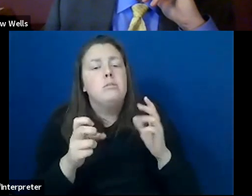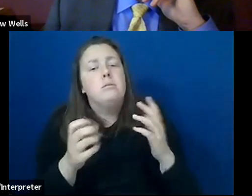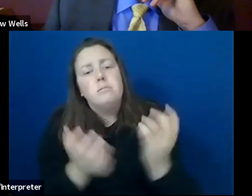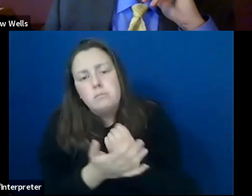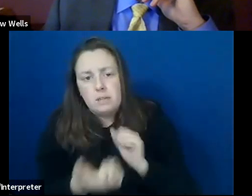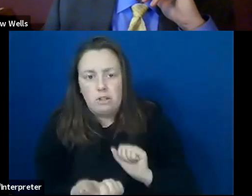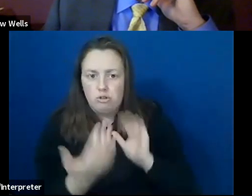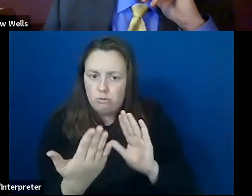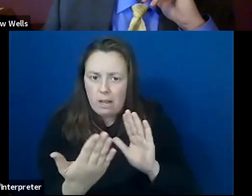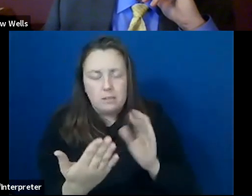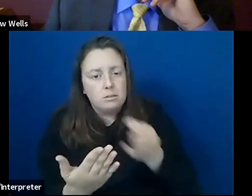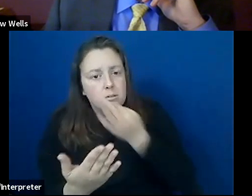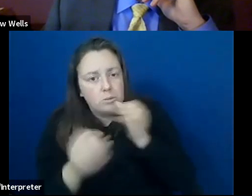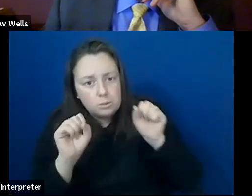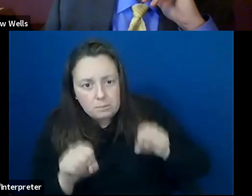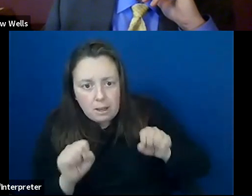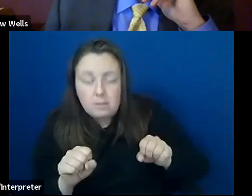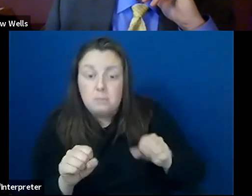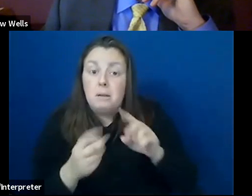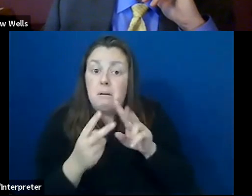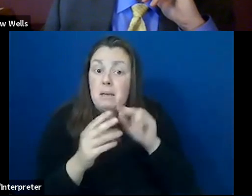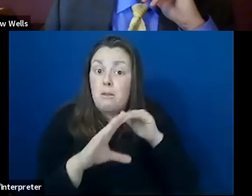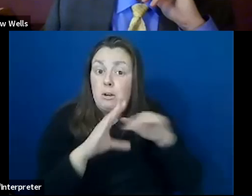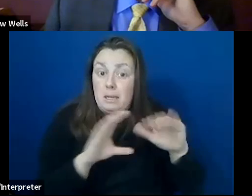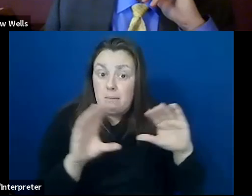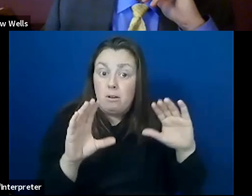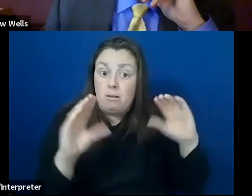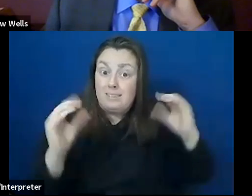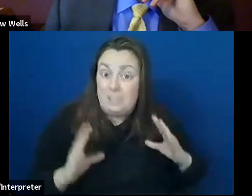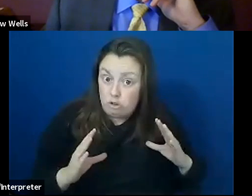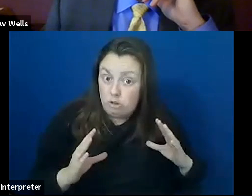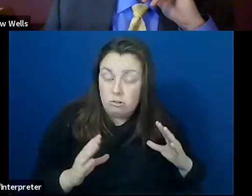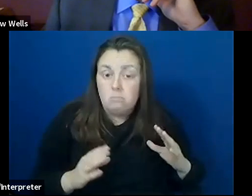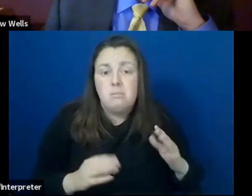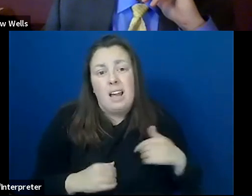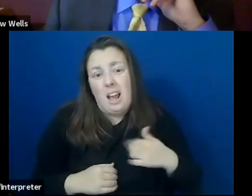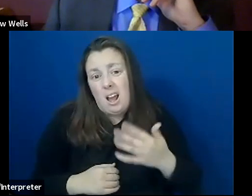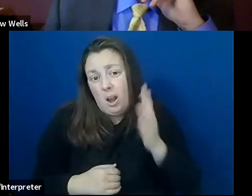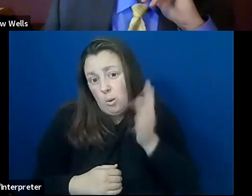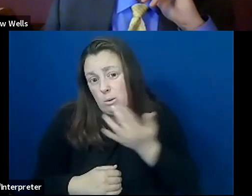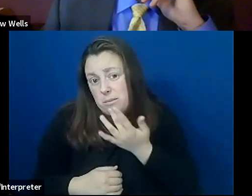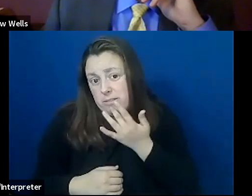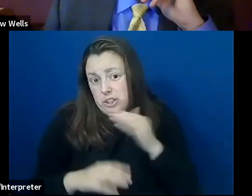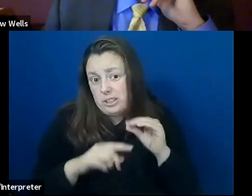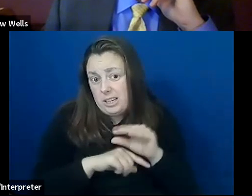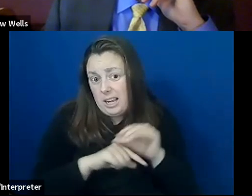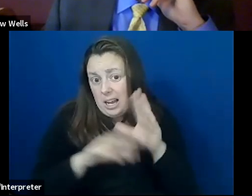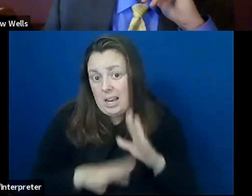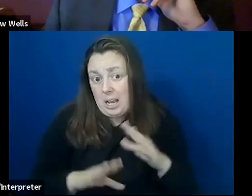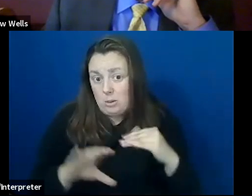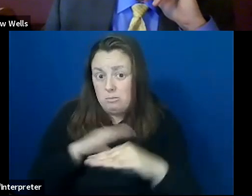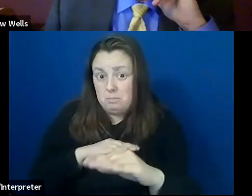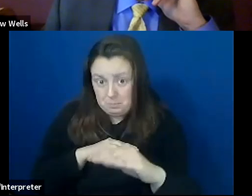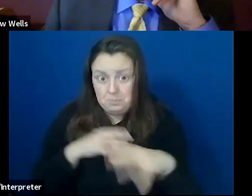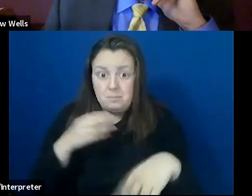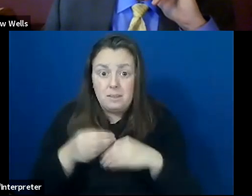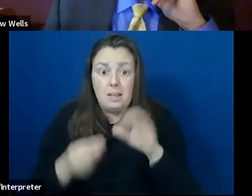Joseph Baeta: an email to the classroom teacher an email to a counselor would be preferred, especially if they've been dealing with a counselor and seeing your building principal.